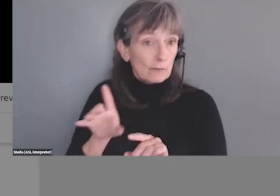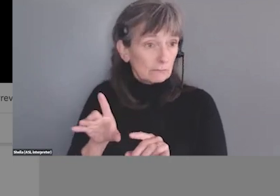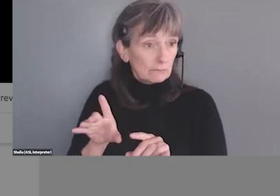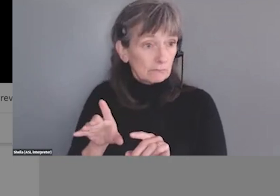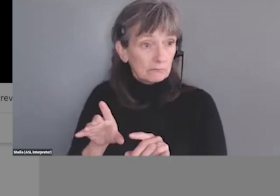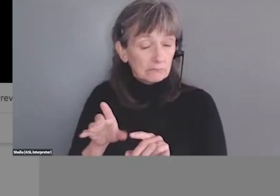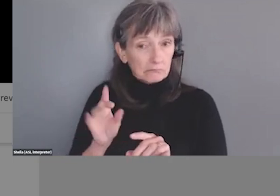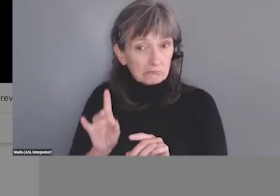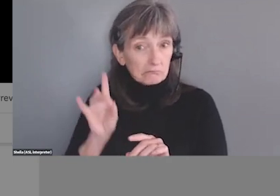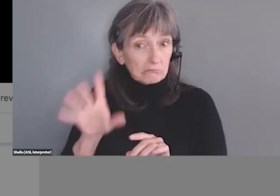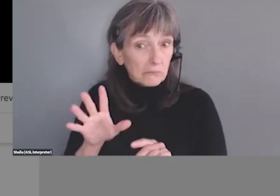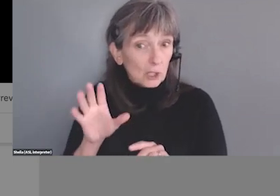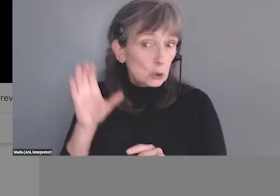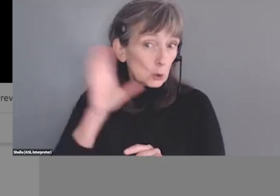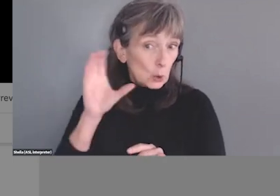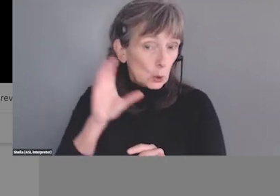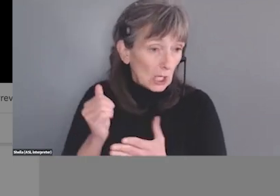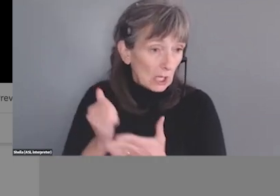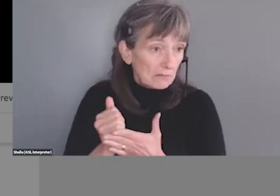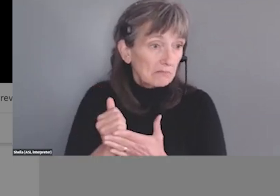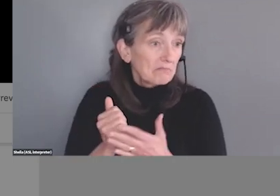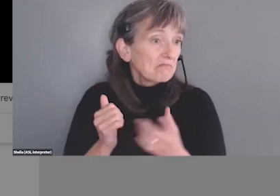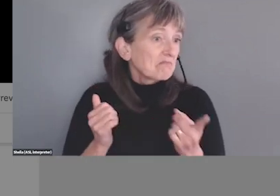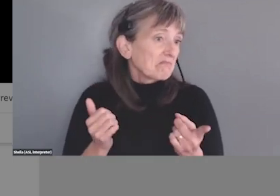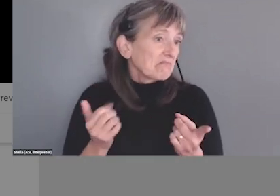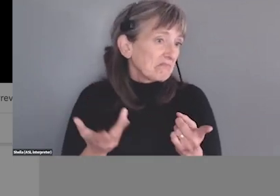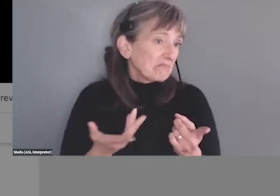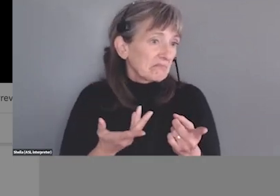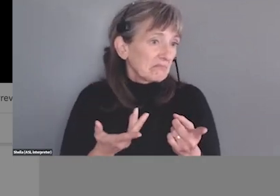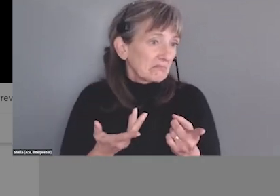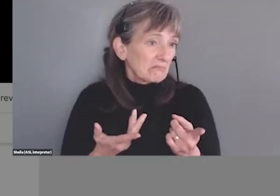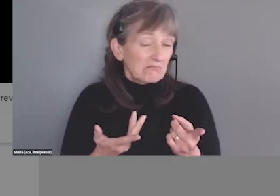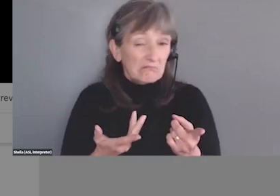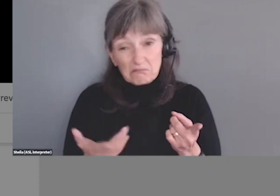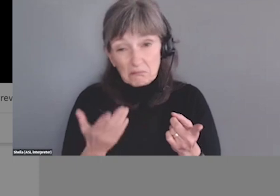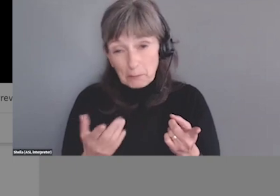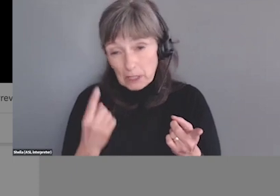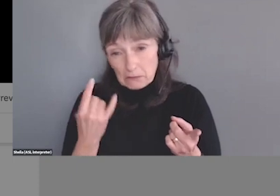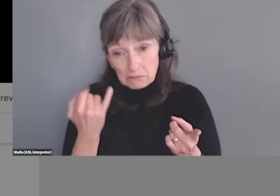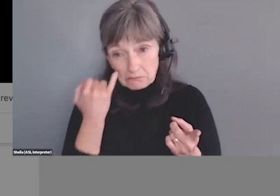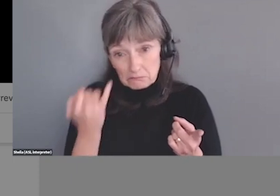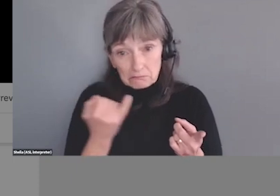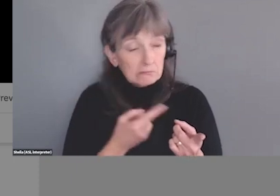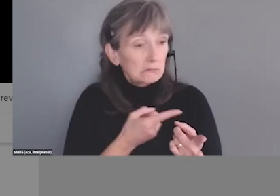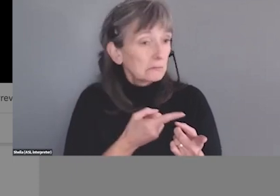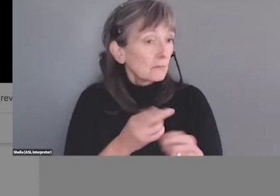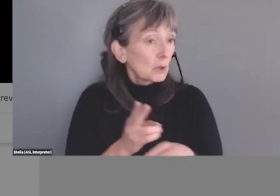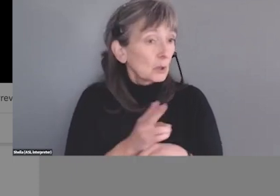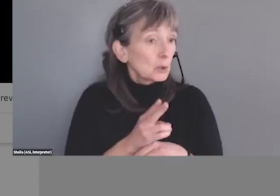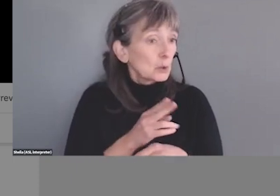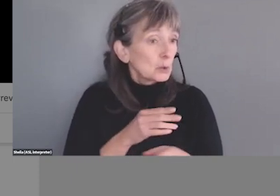might... Not relevant to this book but something you might use frequently in another context is you